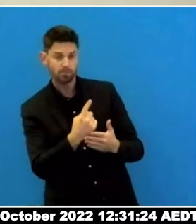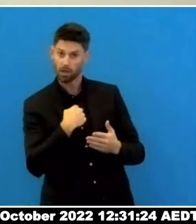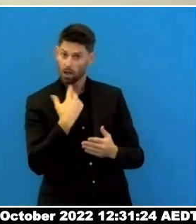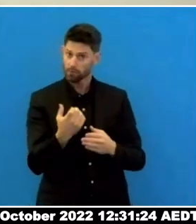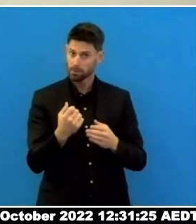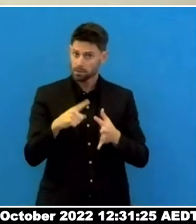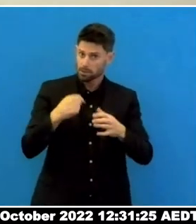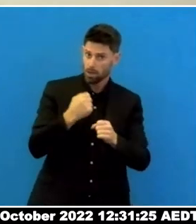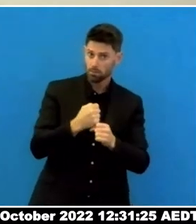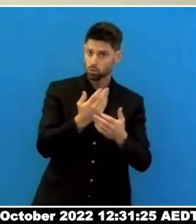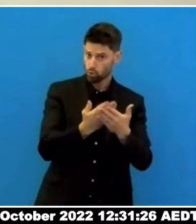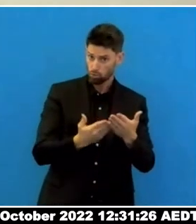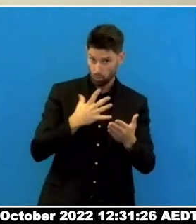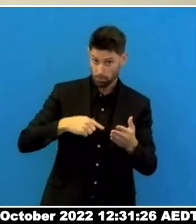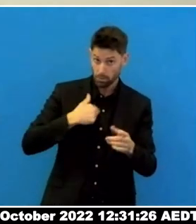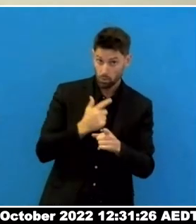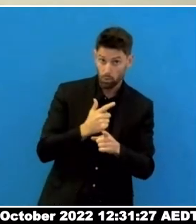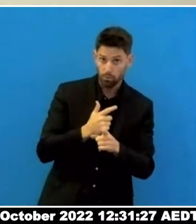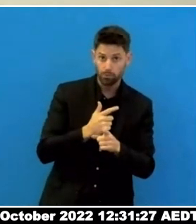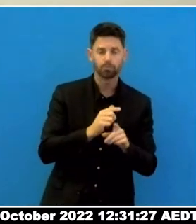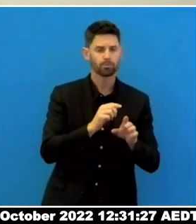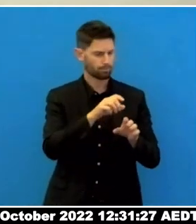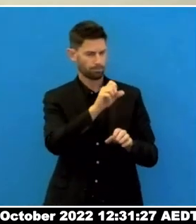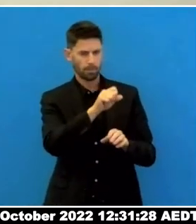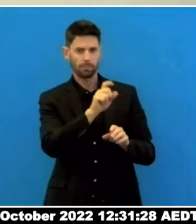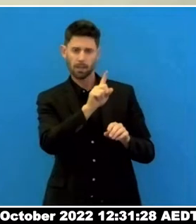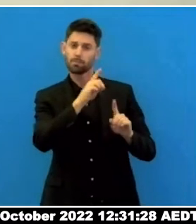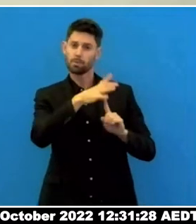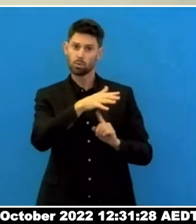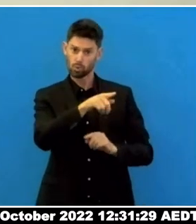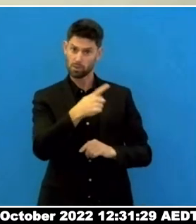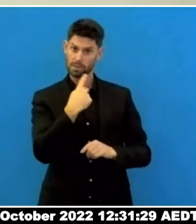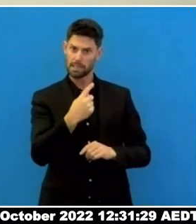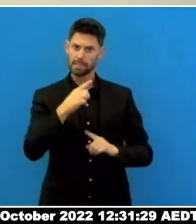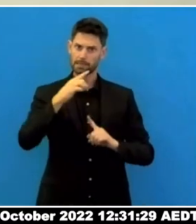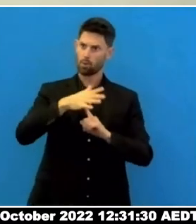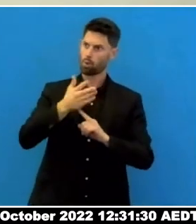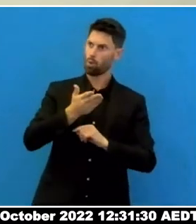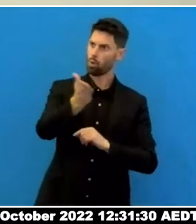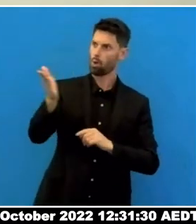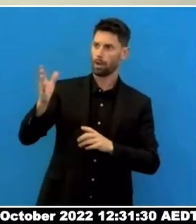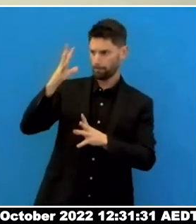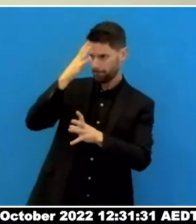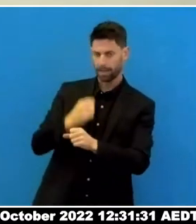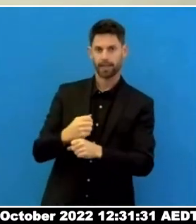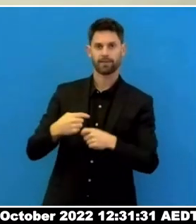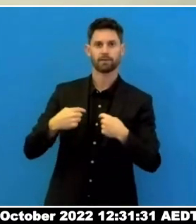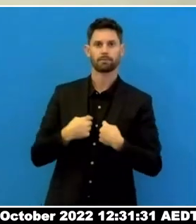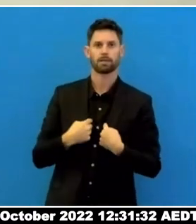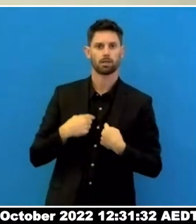Yes, I will. And you also, I think, mentioned the importance of being believed. Yes. And that sense for a trauma survivor,